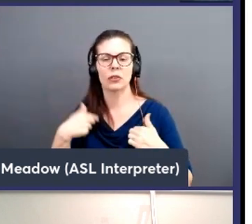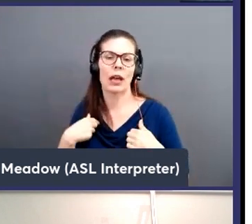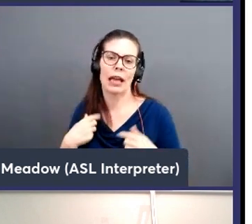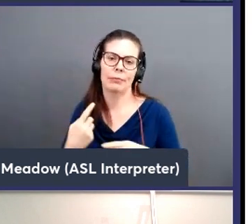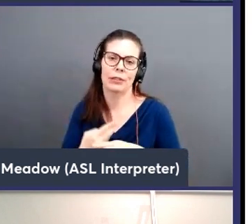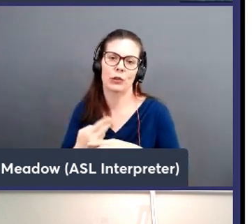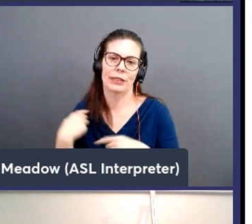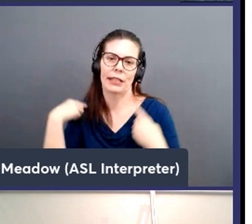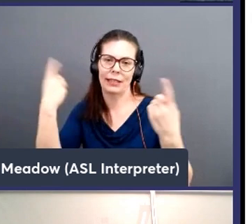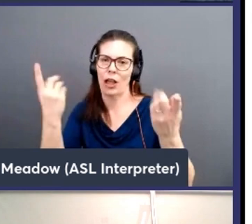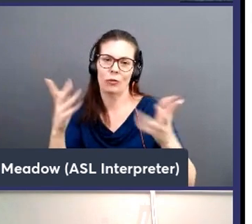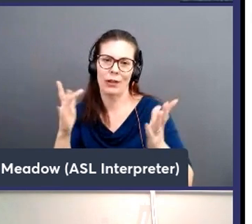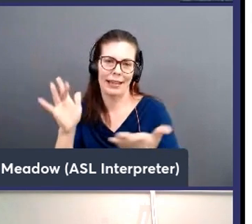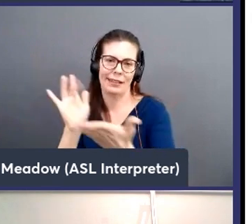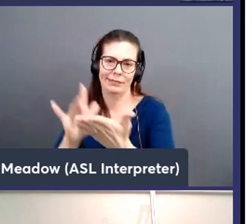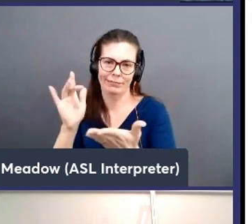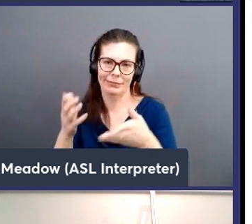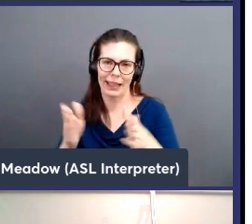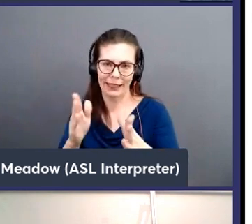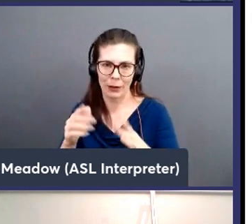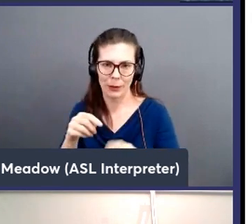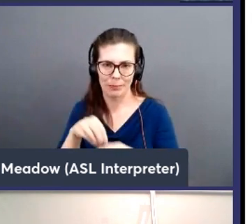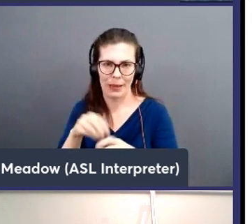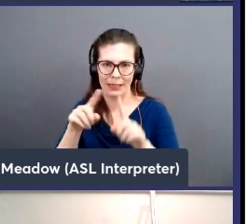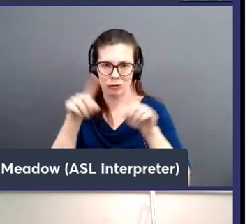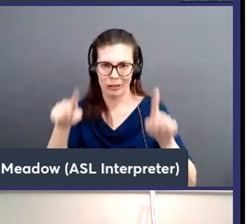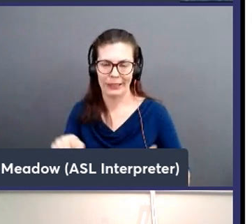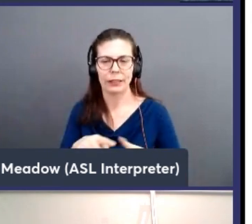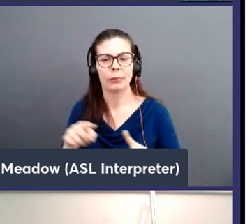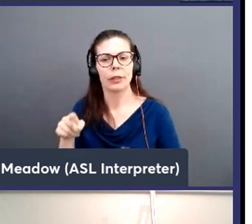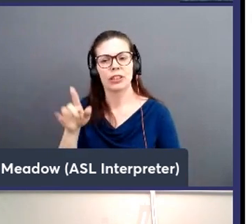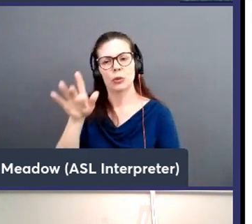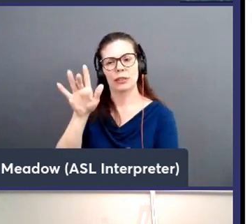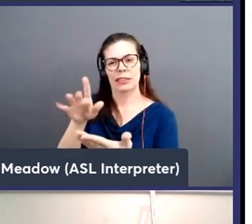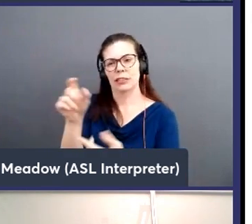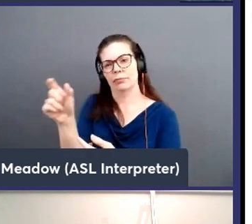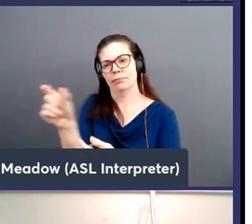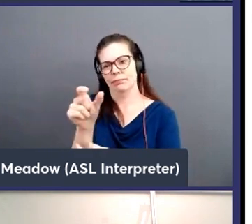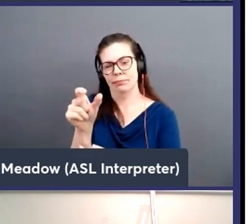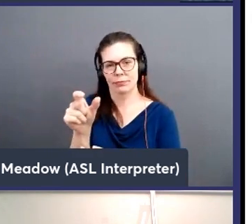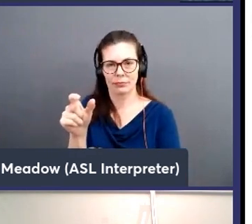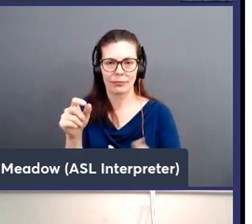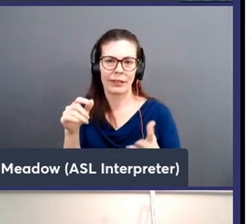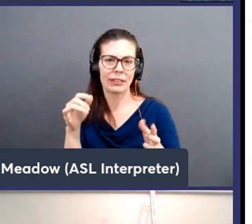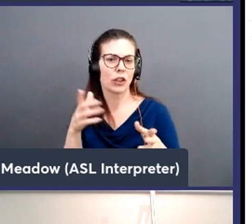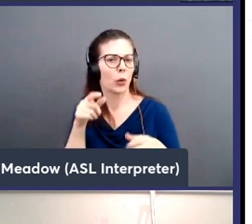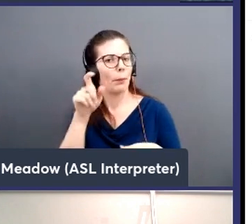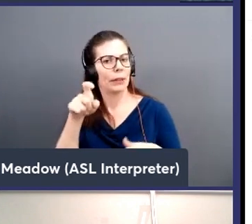so it's already enabled in my screens, but the first time user, you need to enable it and click on confirm